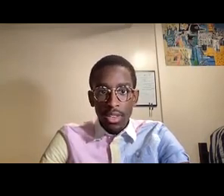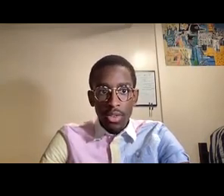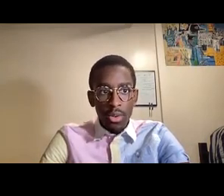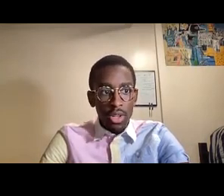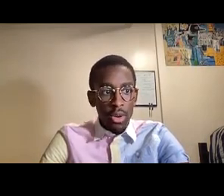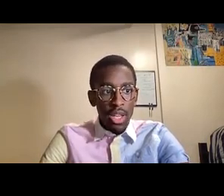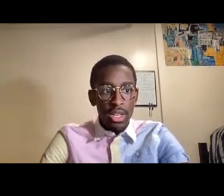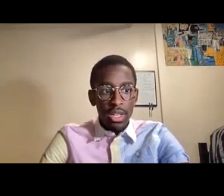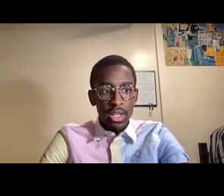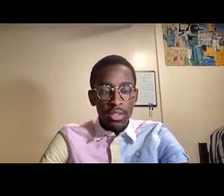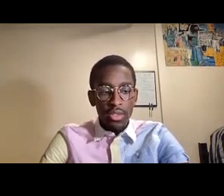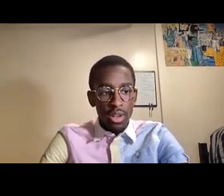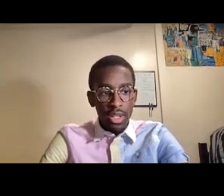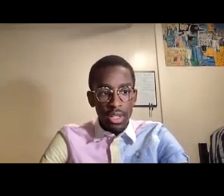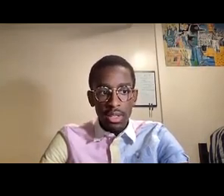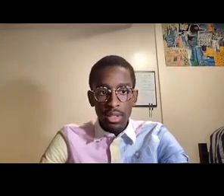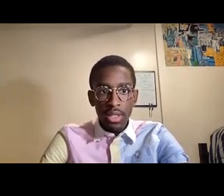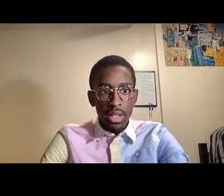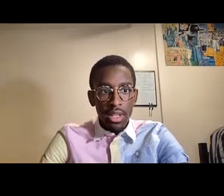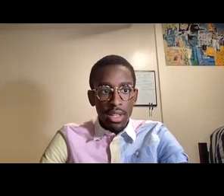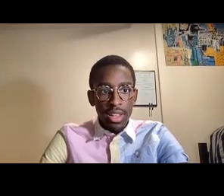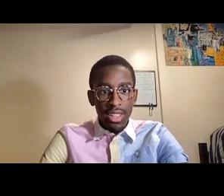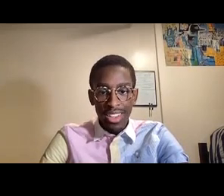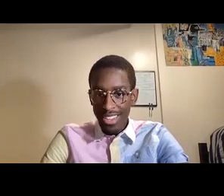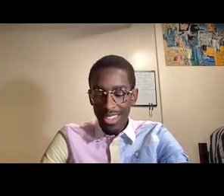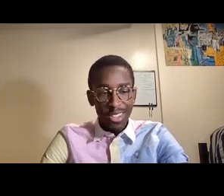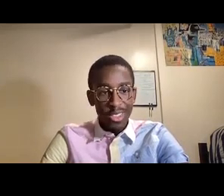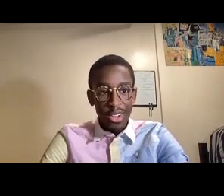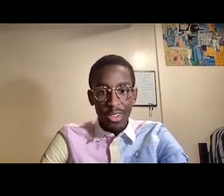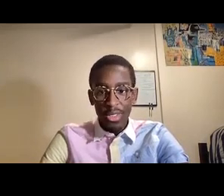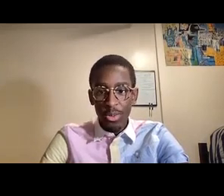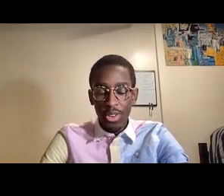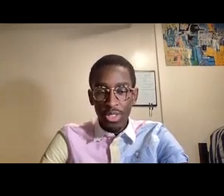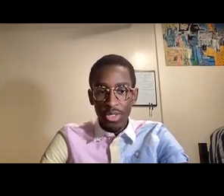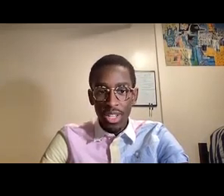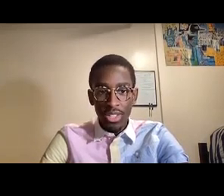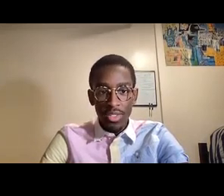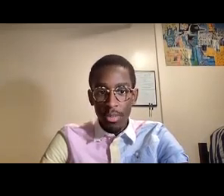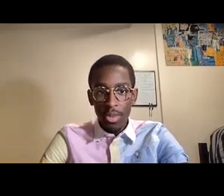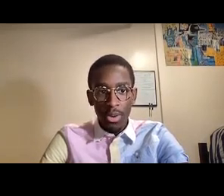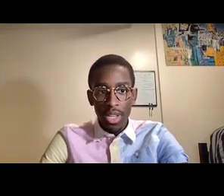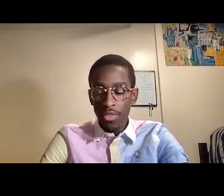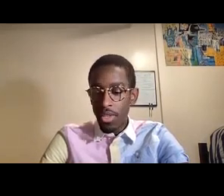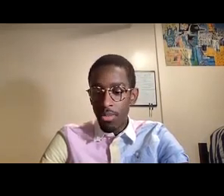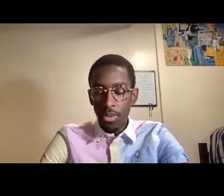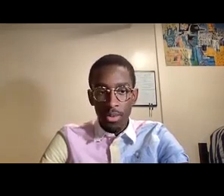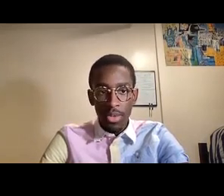So to go ahead and get started again those are introductions I'm go ahead and skip through this.